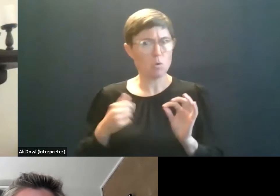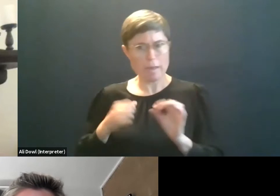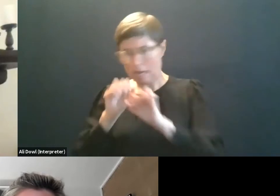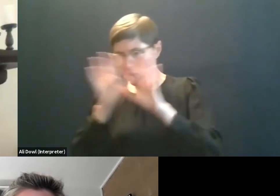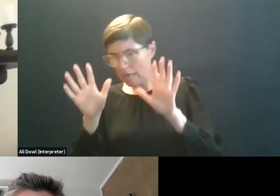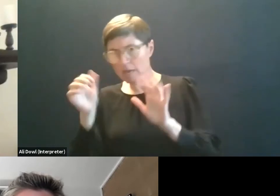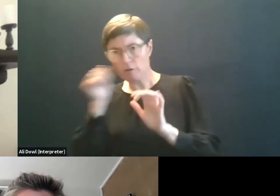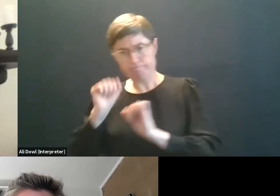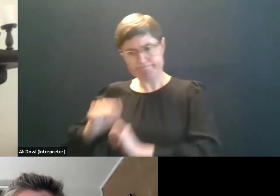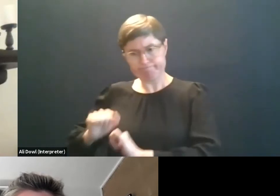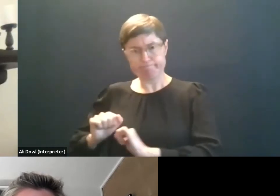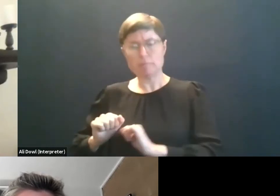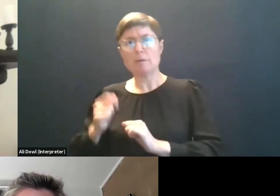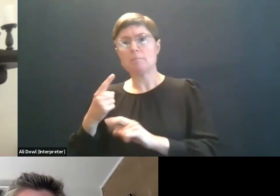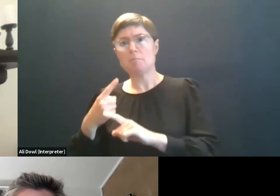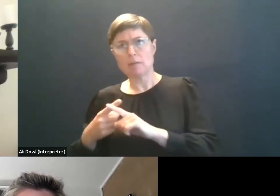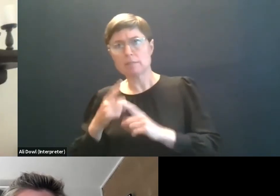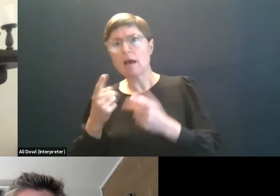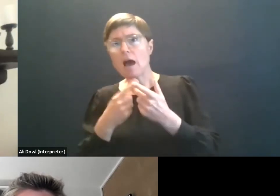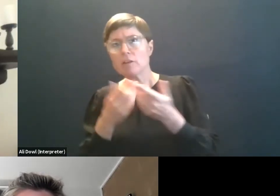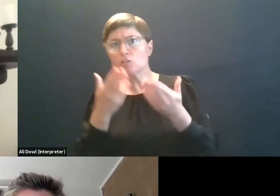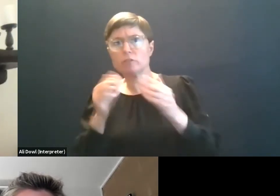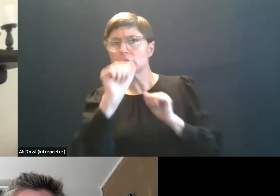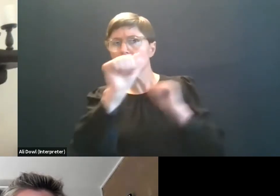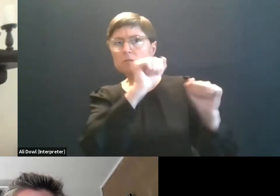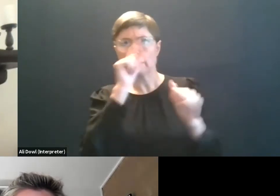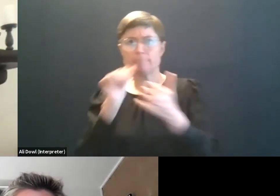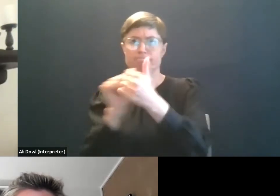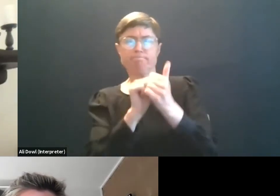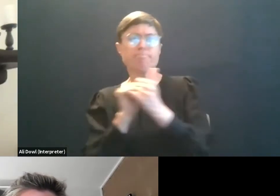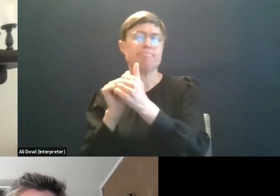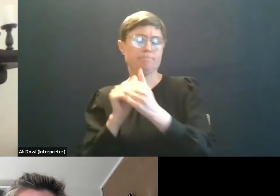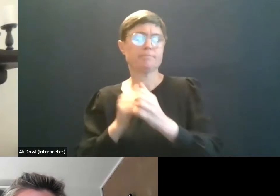advantage, a way of working, that is very effective but we've always got to interplay